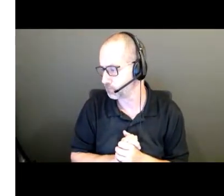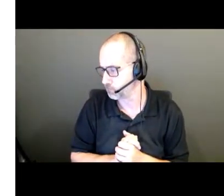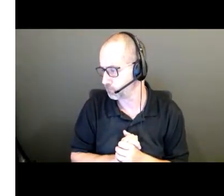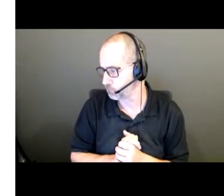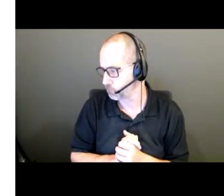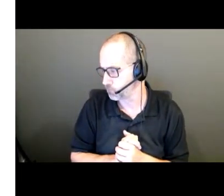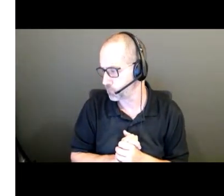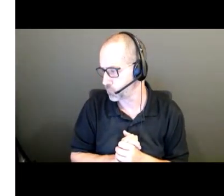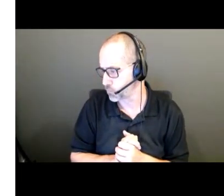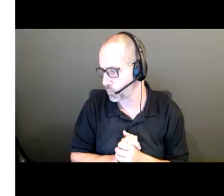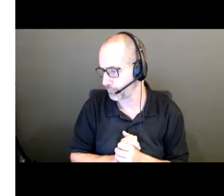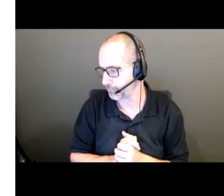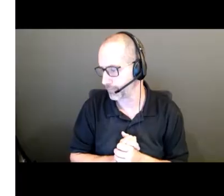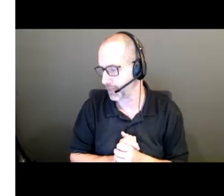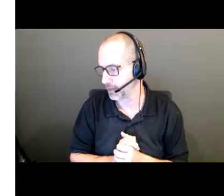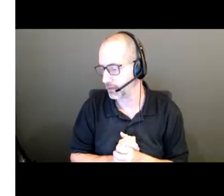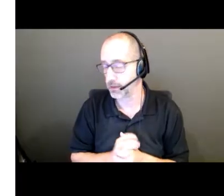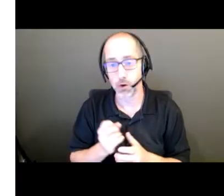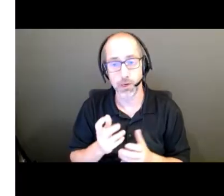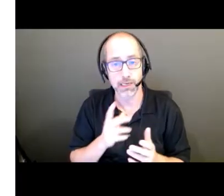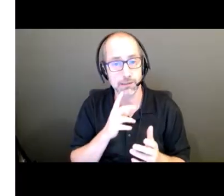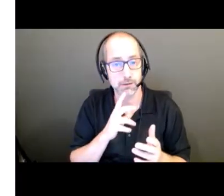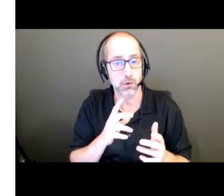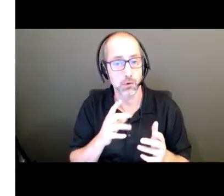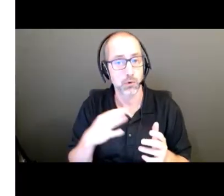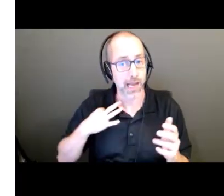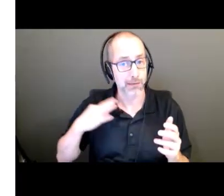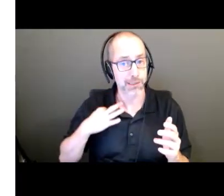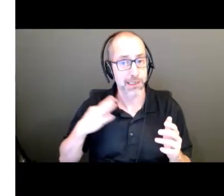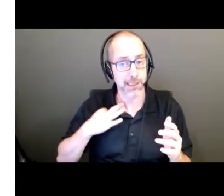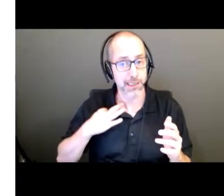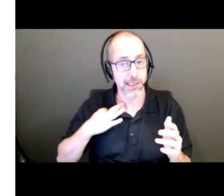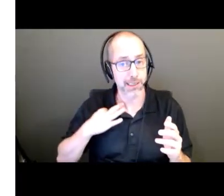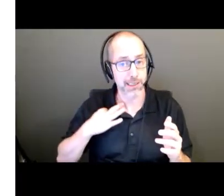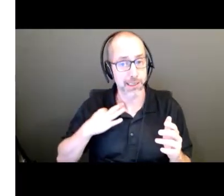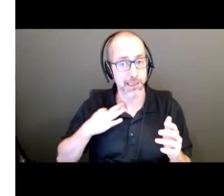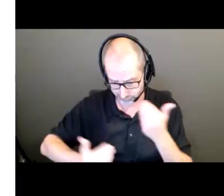Now that you've completed most of the application, you have reached the ninth